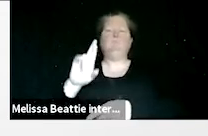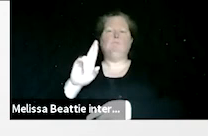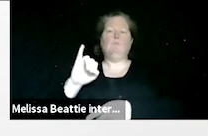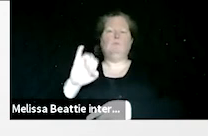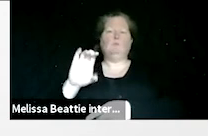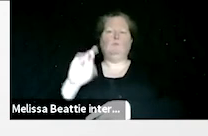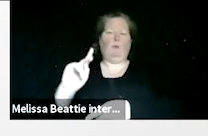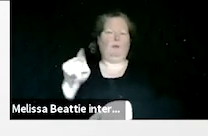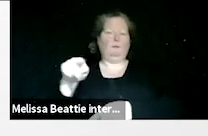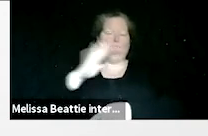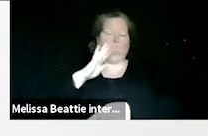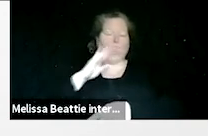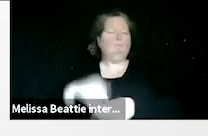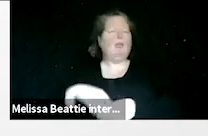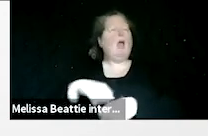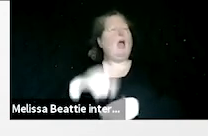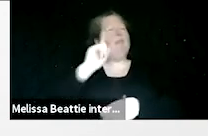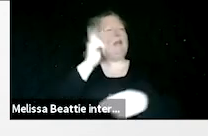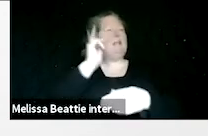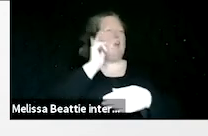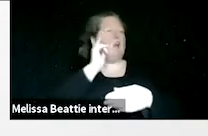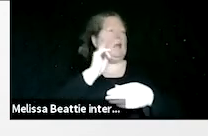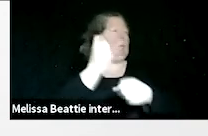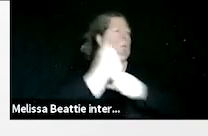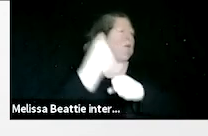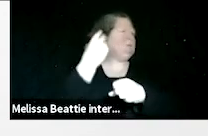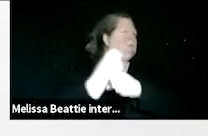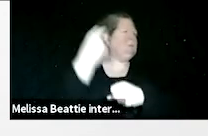like a year or two ago. It's the whole push for multi factor authentication or two FA